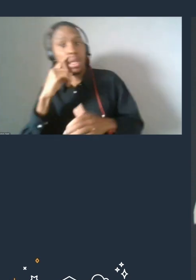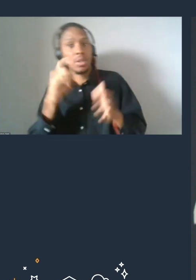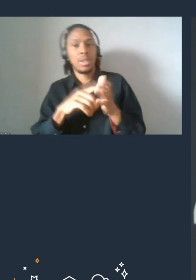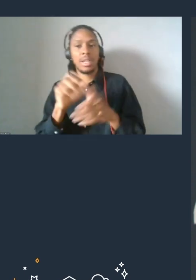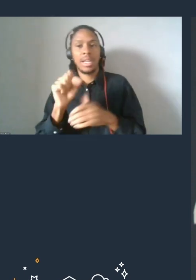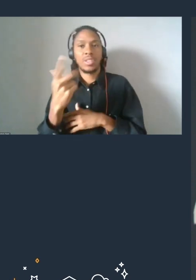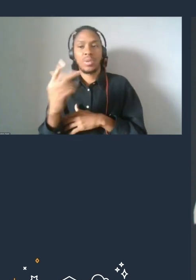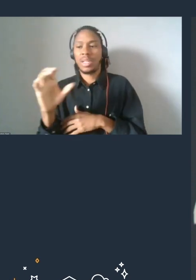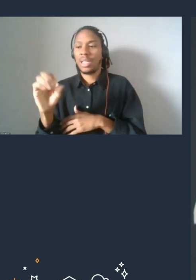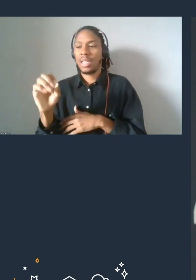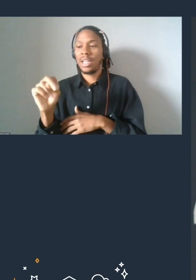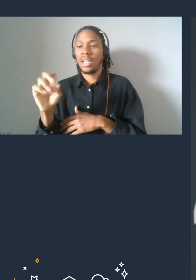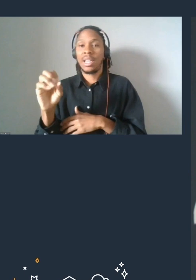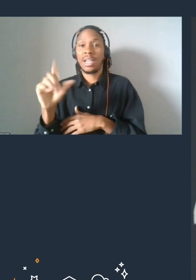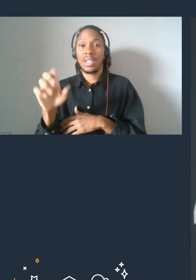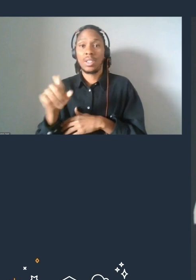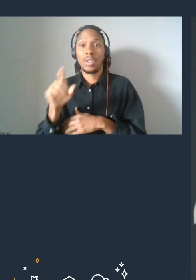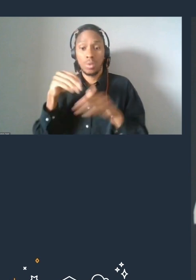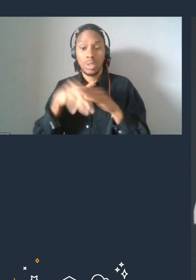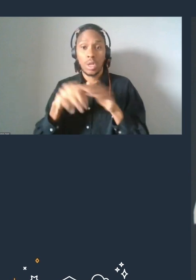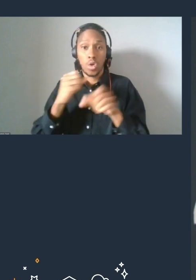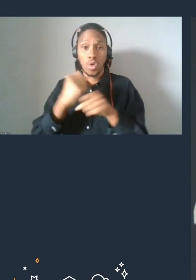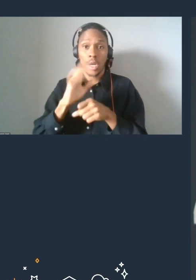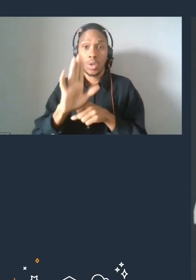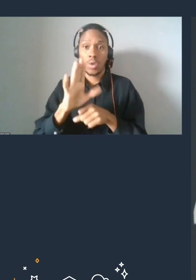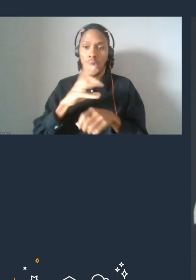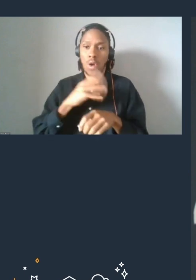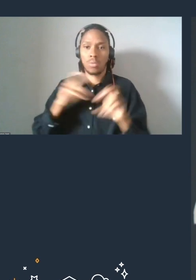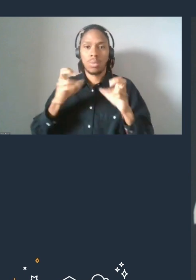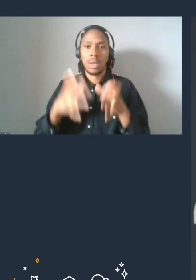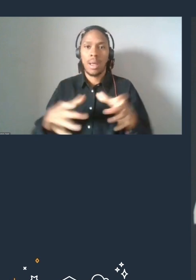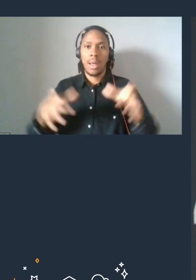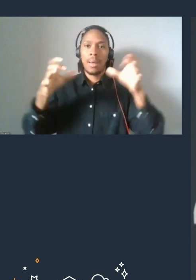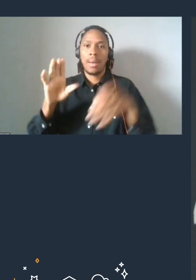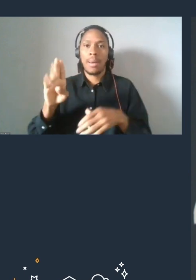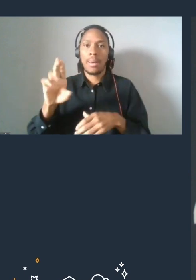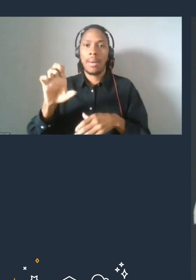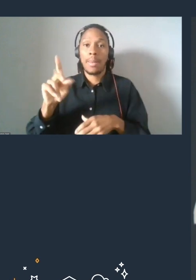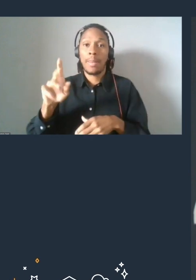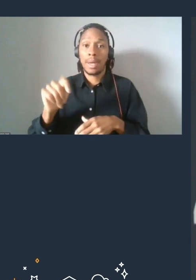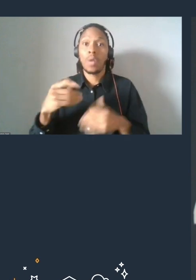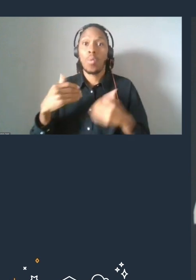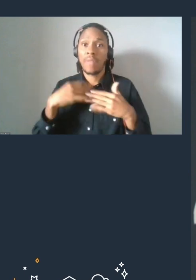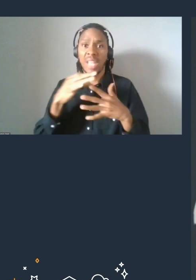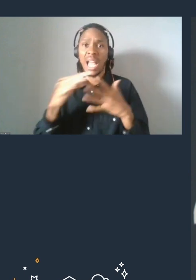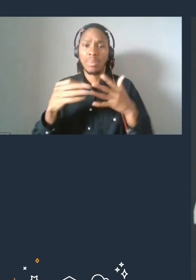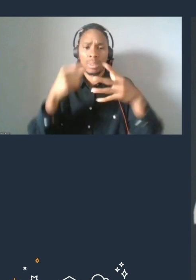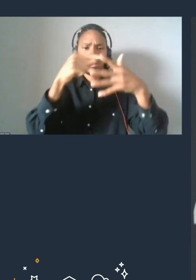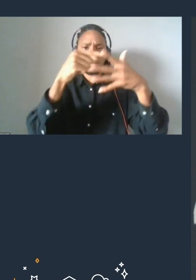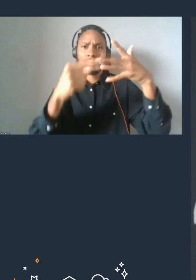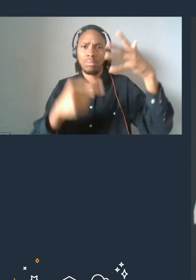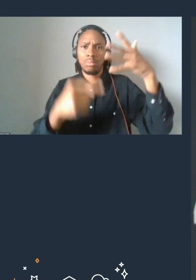when you go to create your own bucket, we have those options defaulted